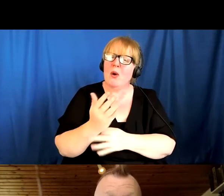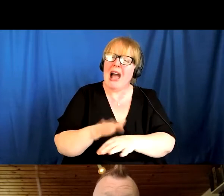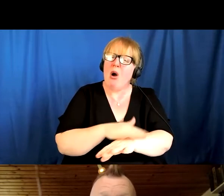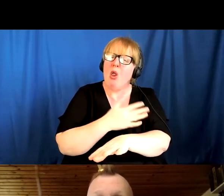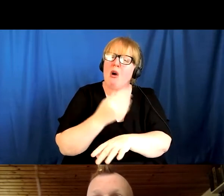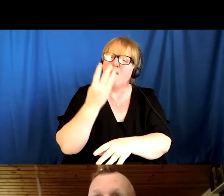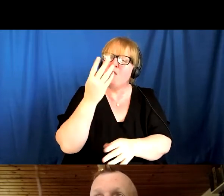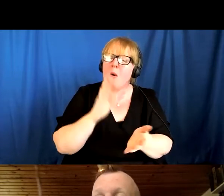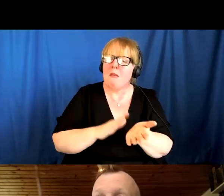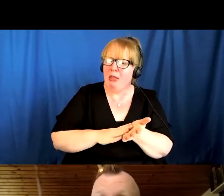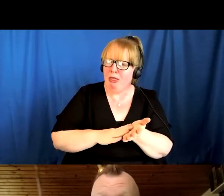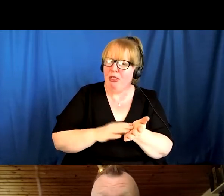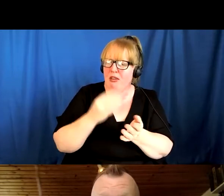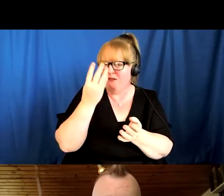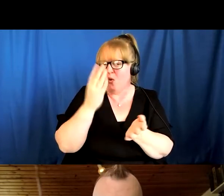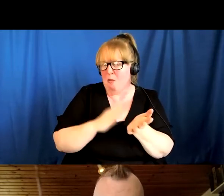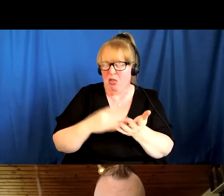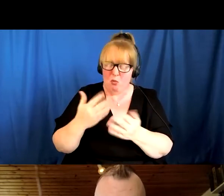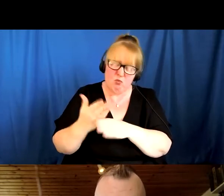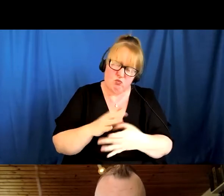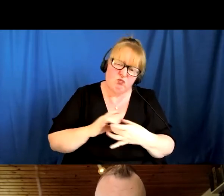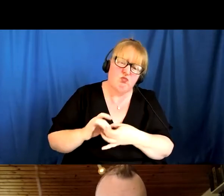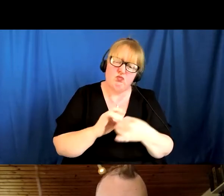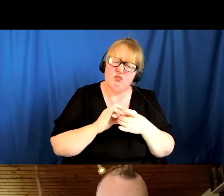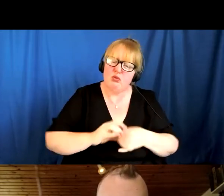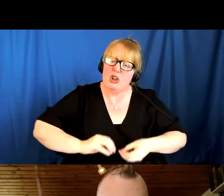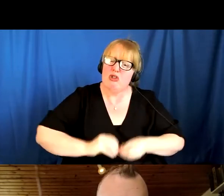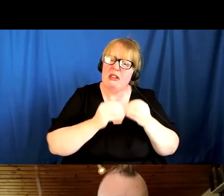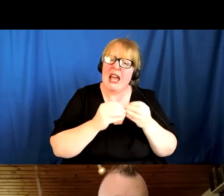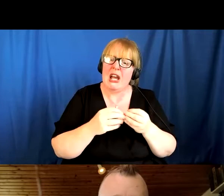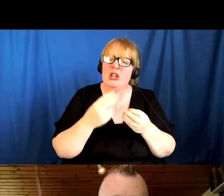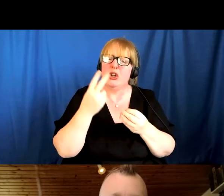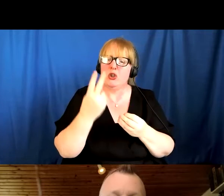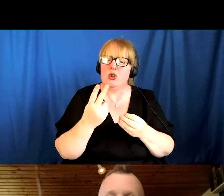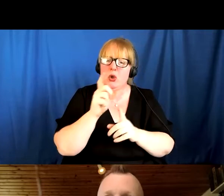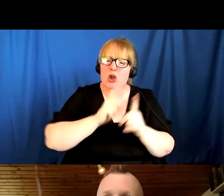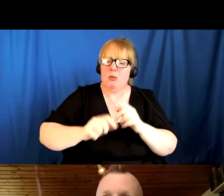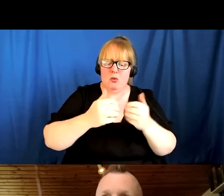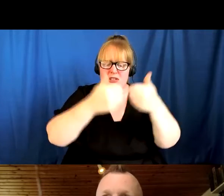we decided together to try and create two fictional communities, which addressed real